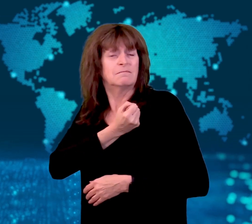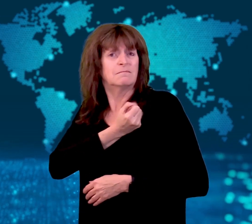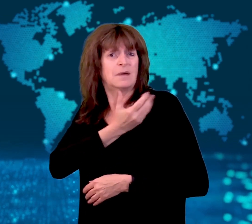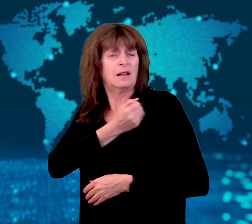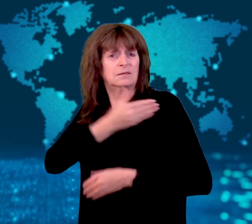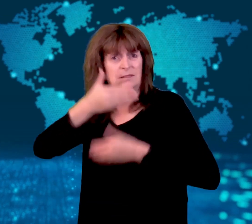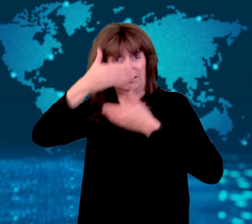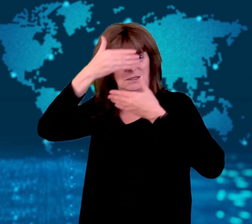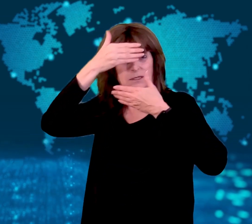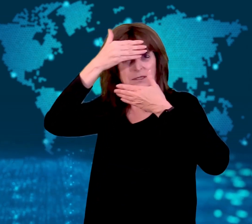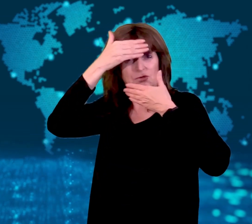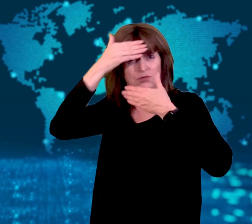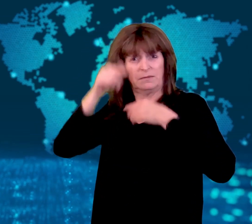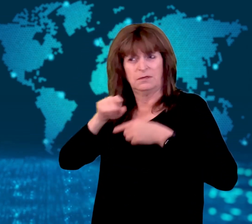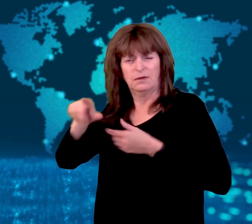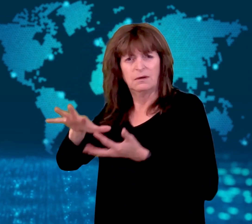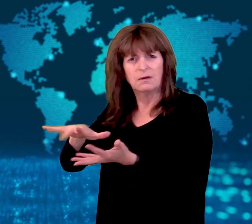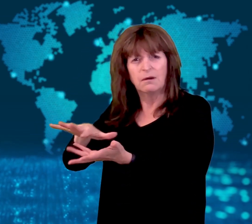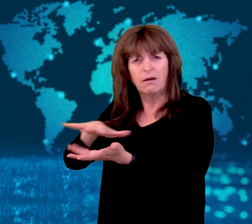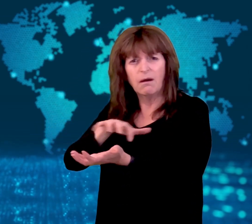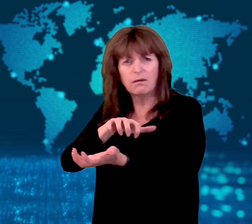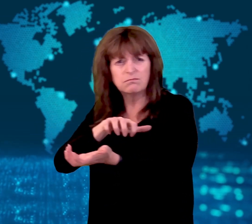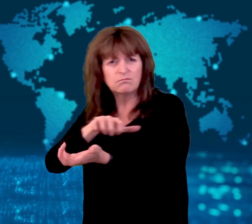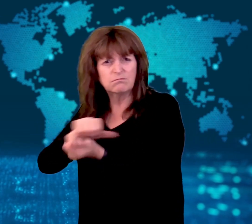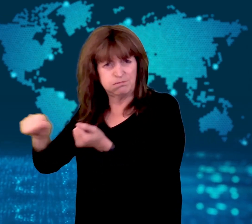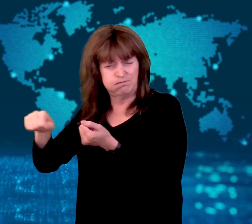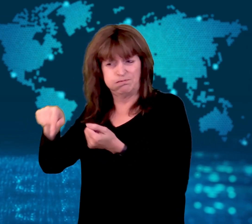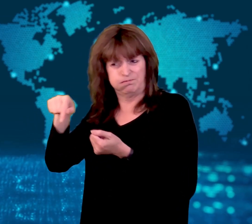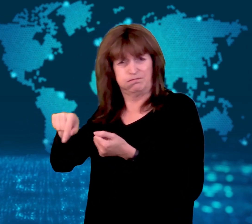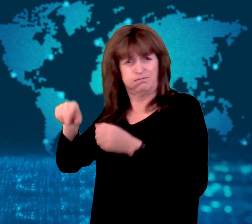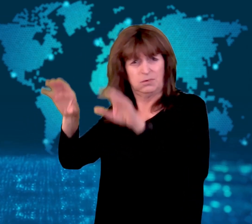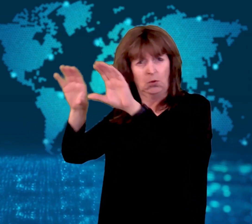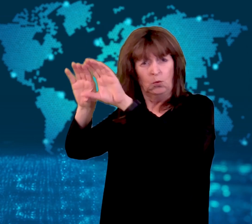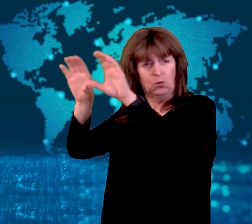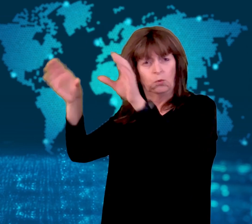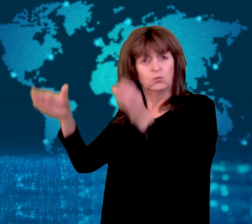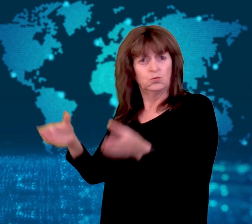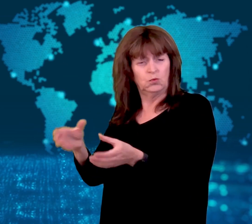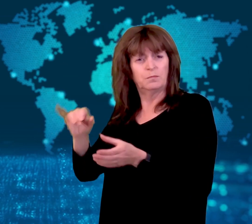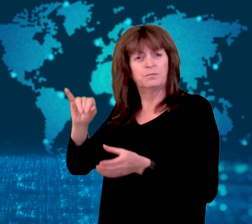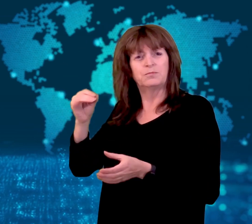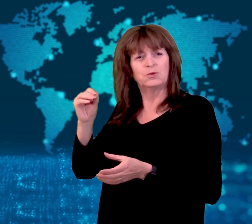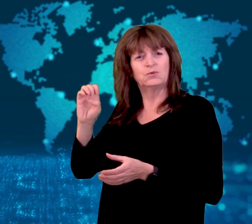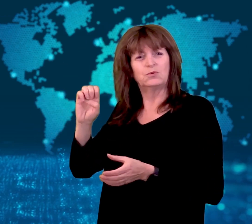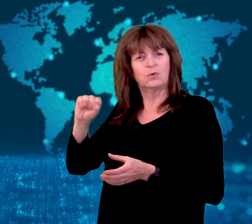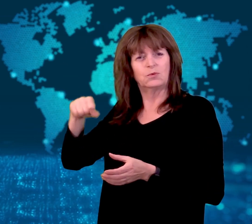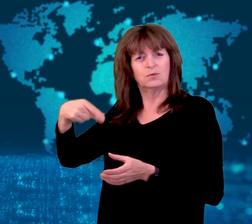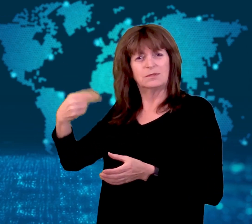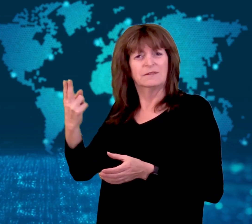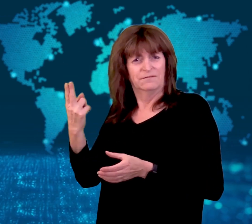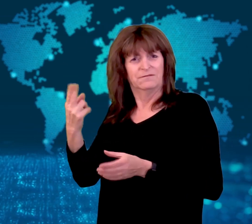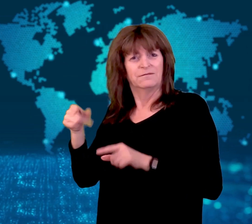site of Joseph's Tomb in the West Bank city of Nabius.